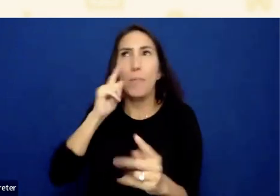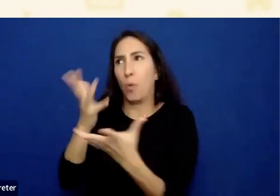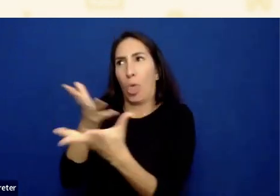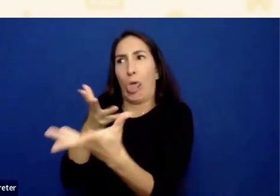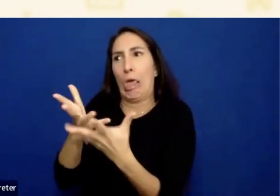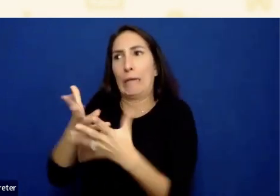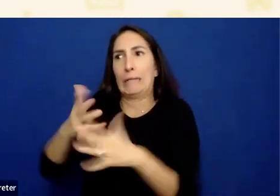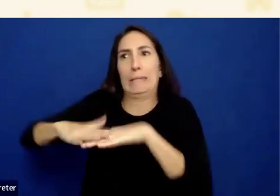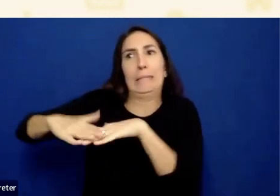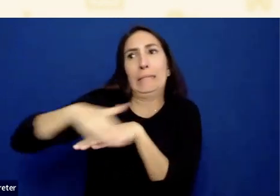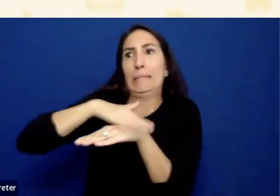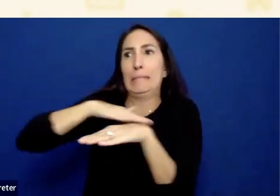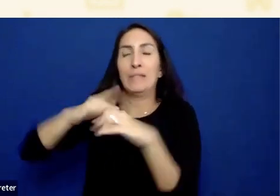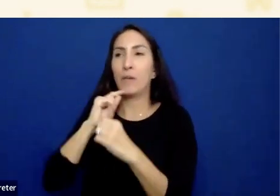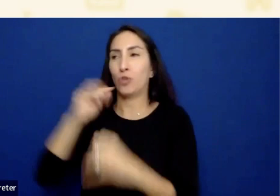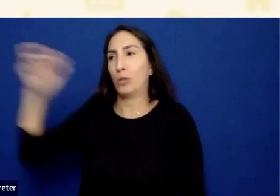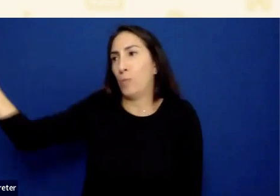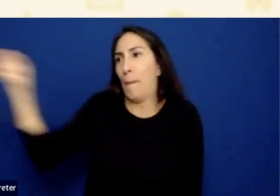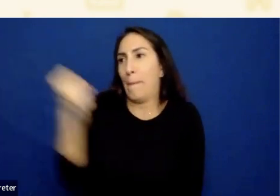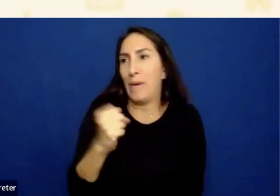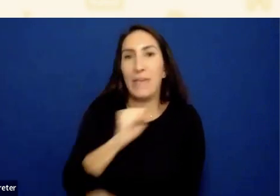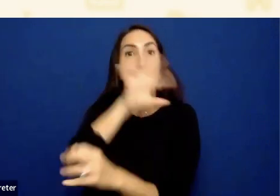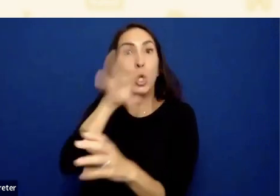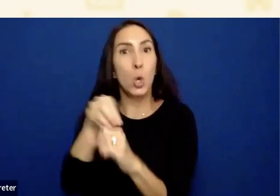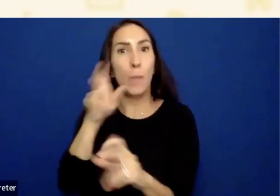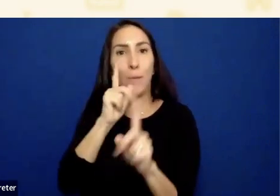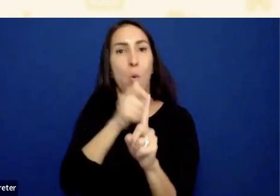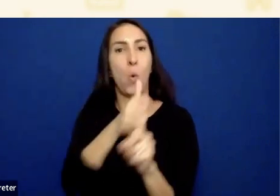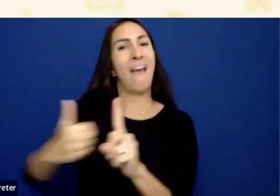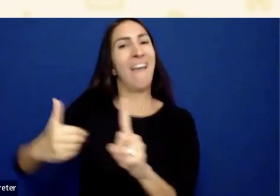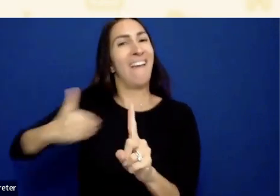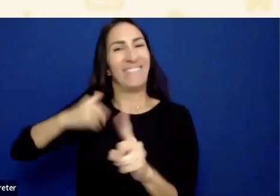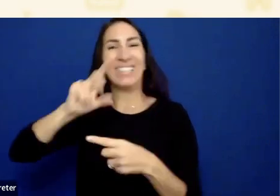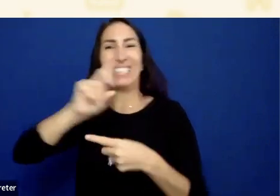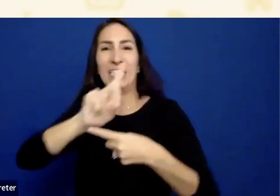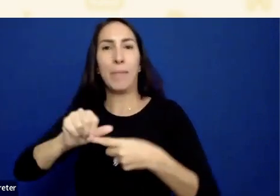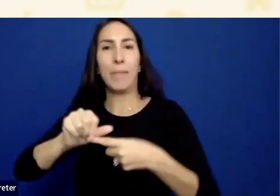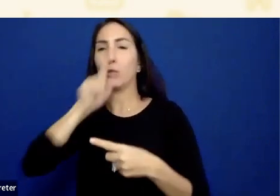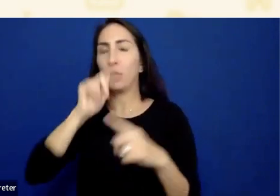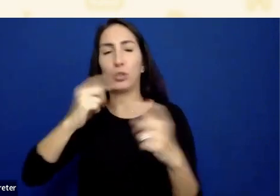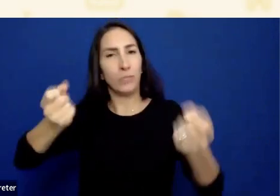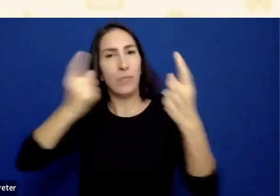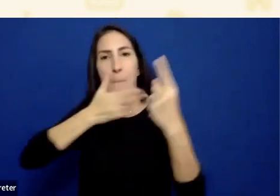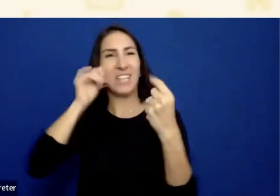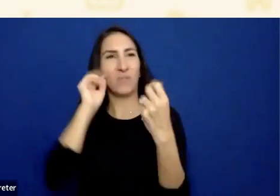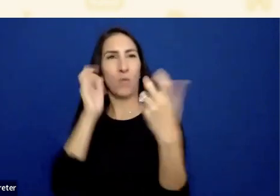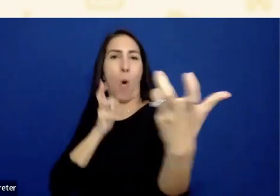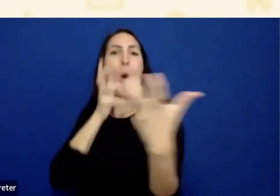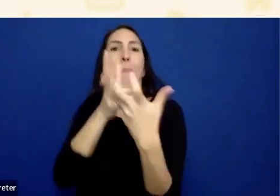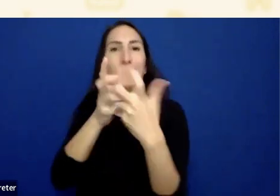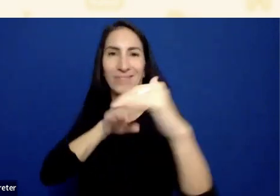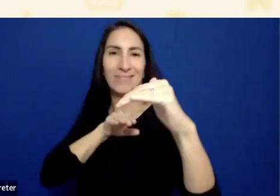to really getting a good sense. Segueing from that, it seems really natural to talk a little bit